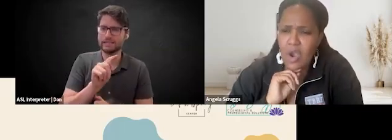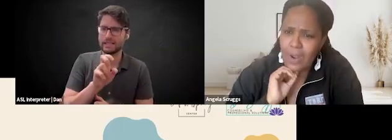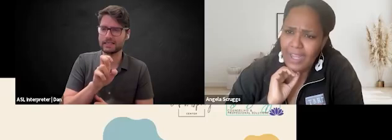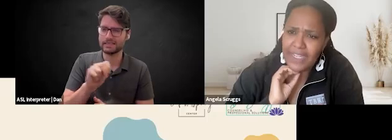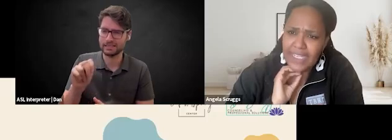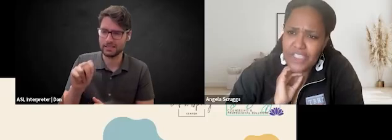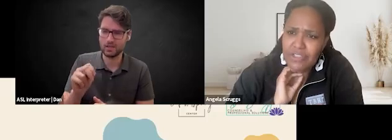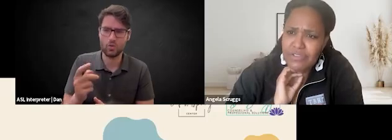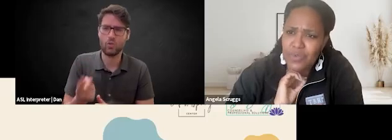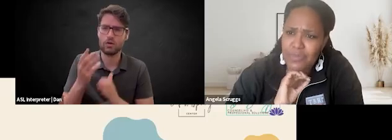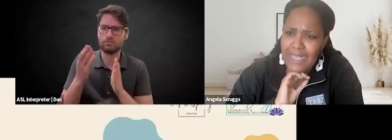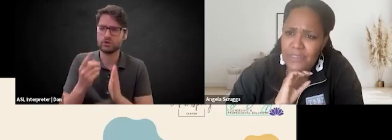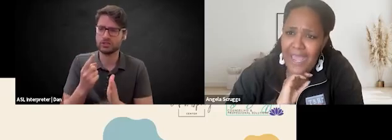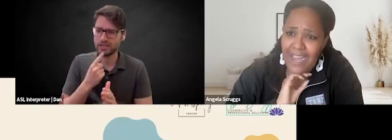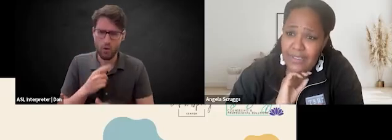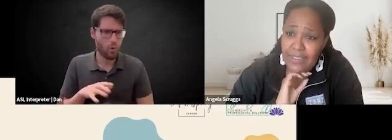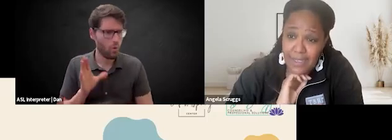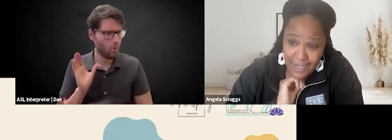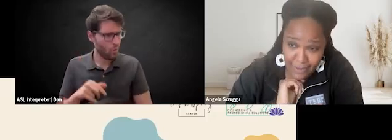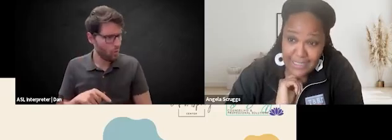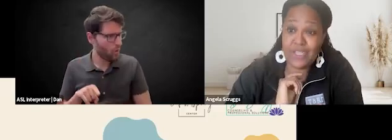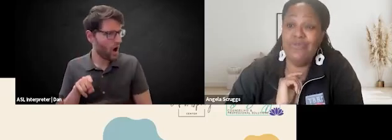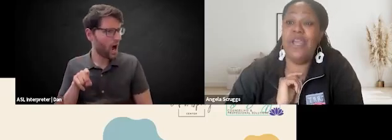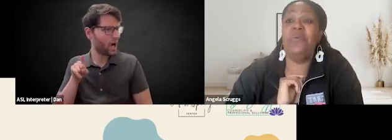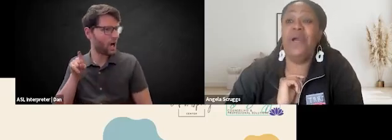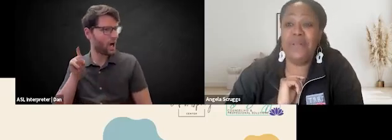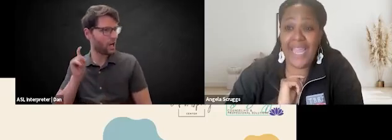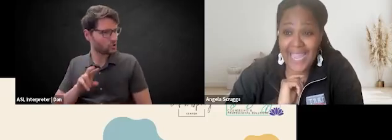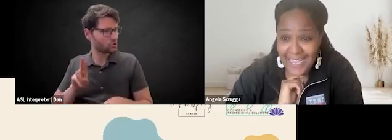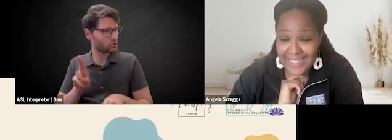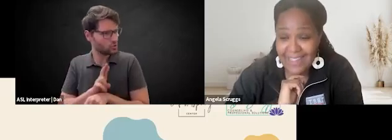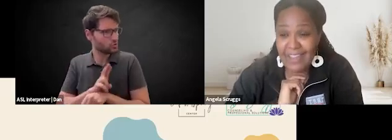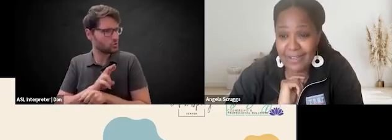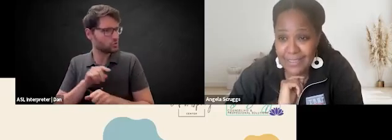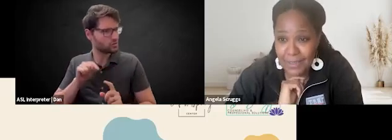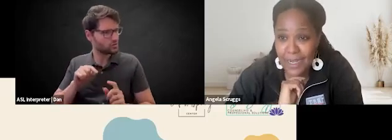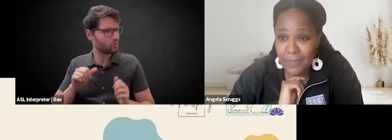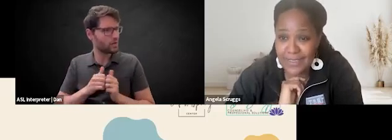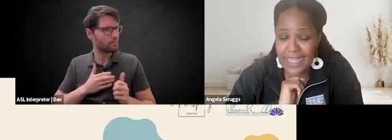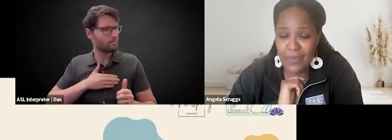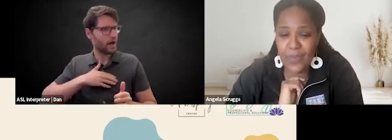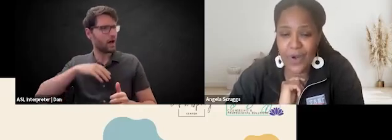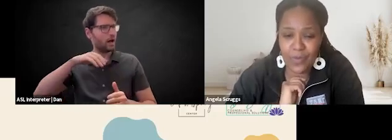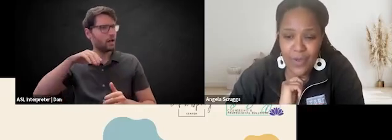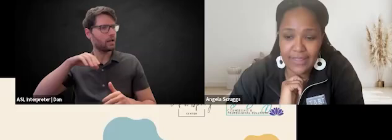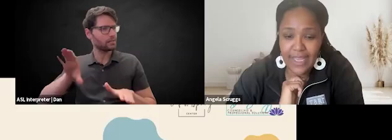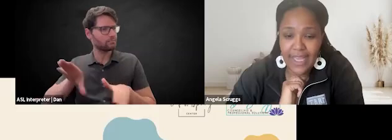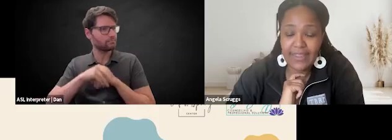"Oh, I think I should use this with my spouse." I was like, "You very well can." And there are some couples that we work with